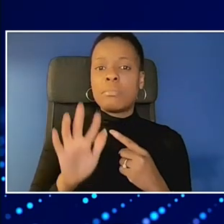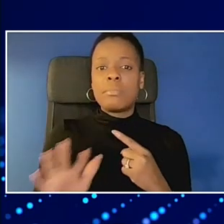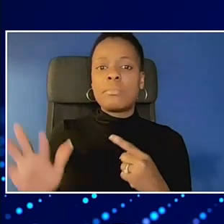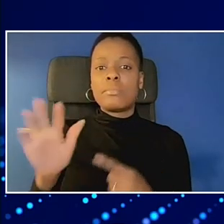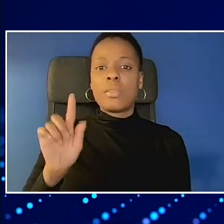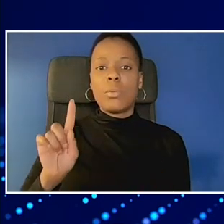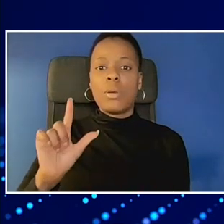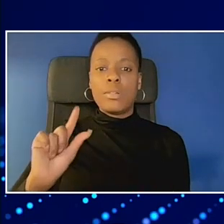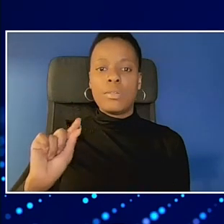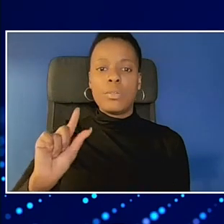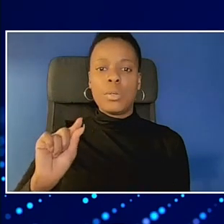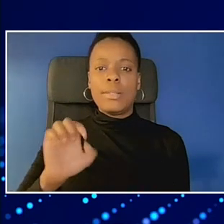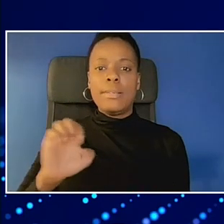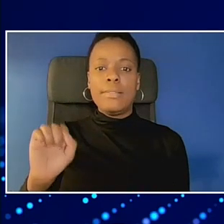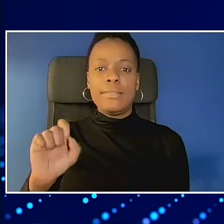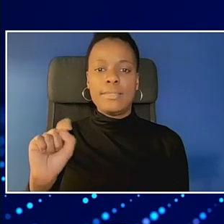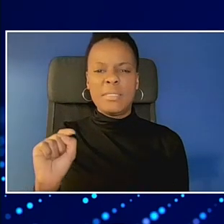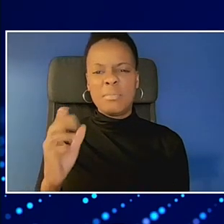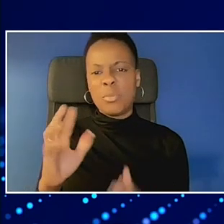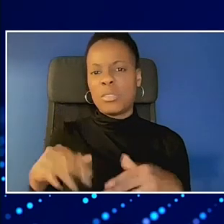But we want to give you a quick update. We'll be back soon.